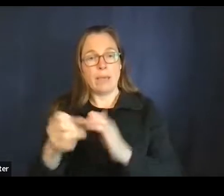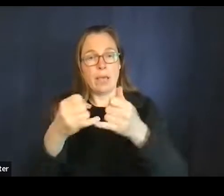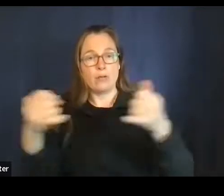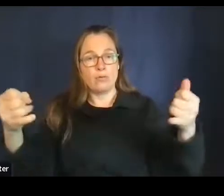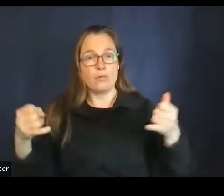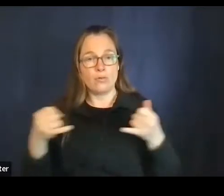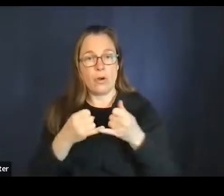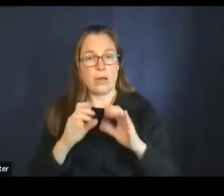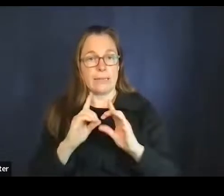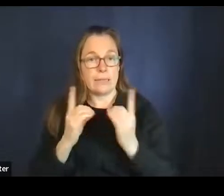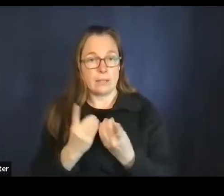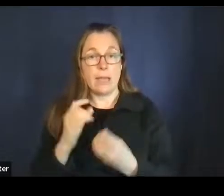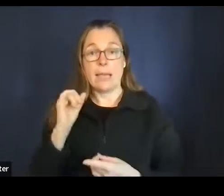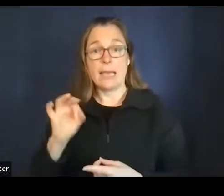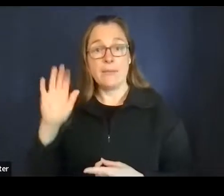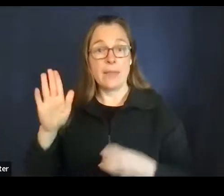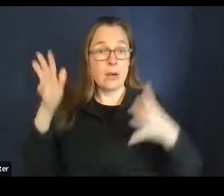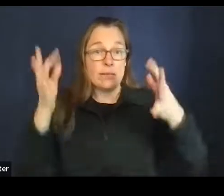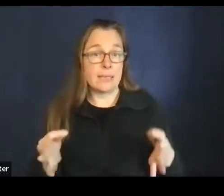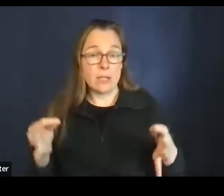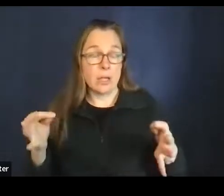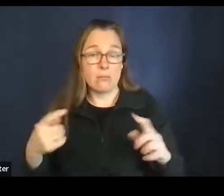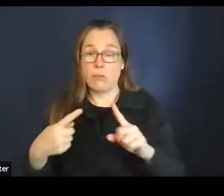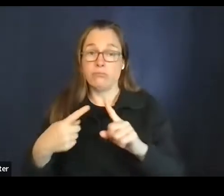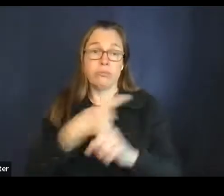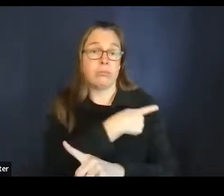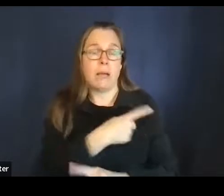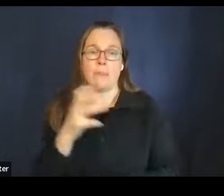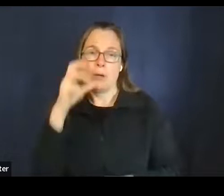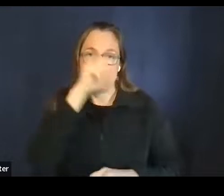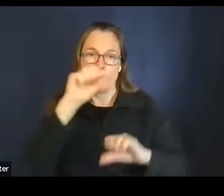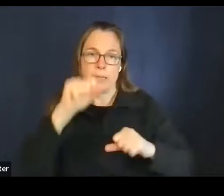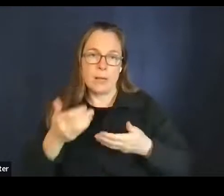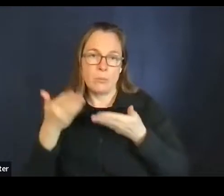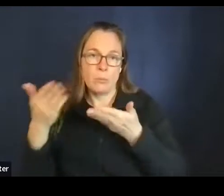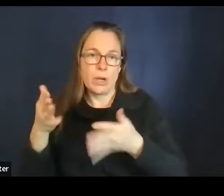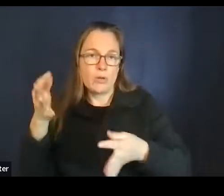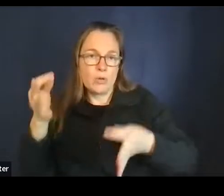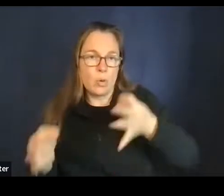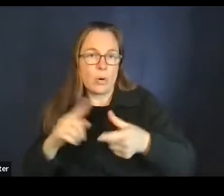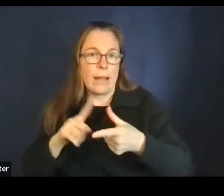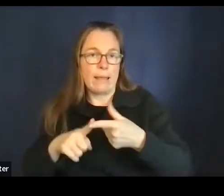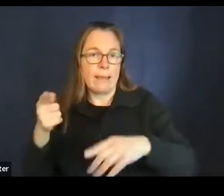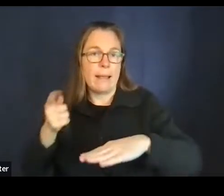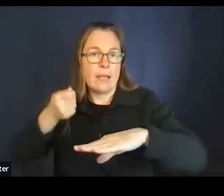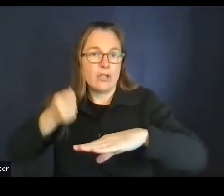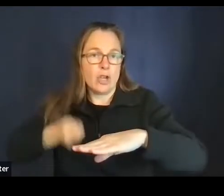whacko decision, I'm assuming it could be taken to court and a judge could say, Does it meet the test or not?